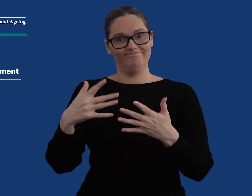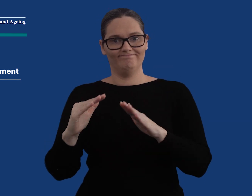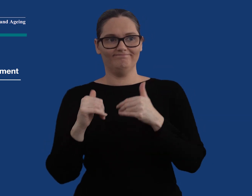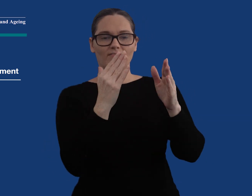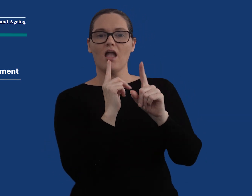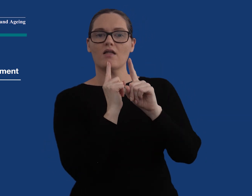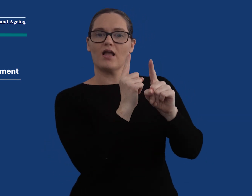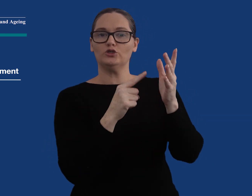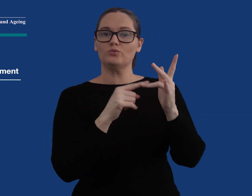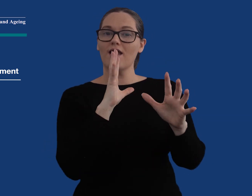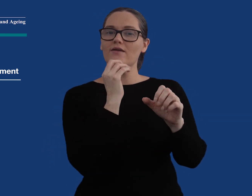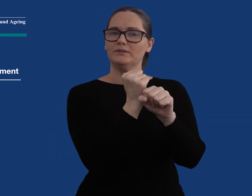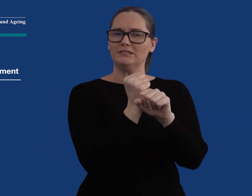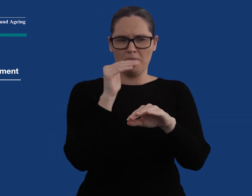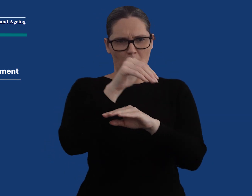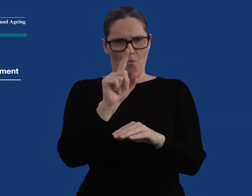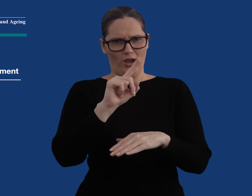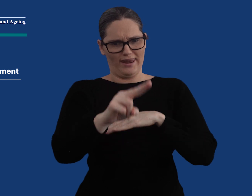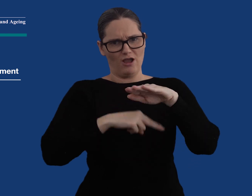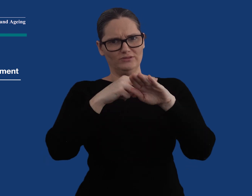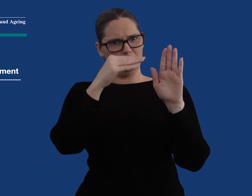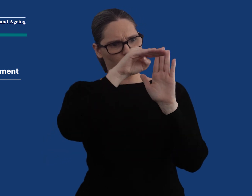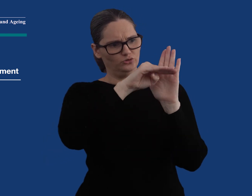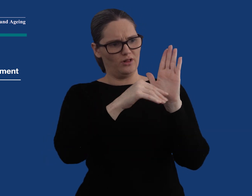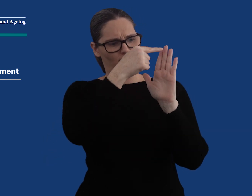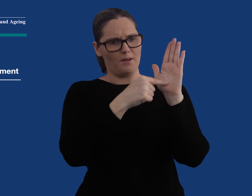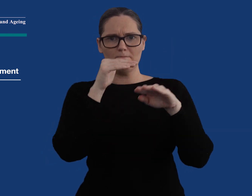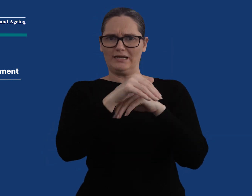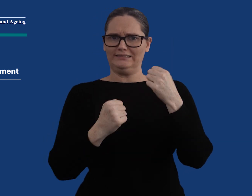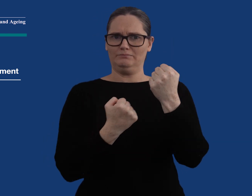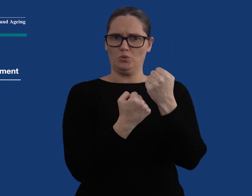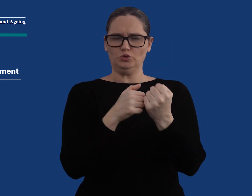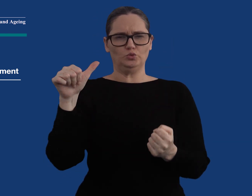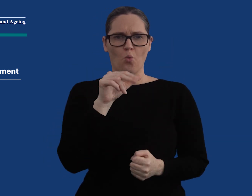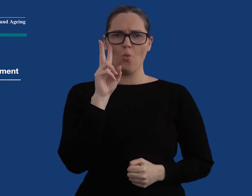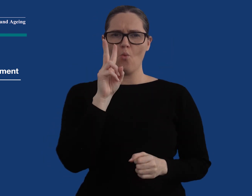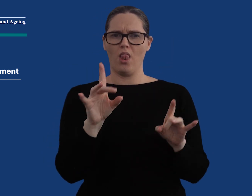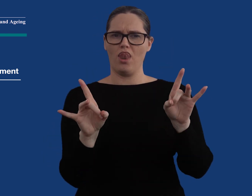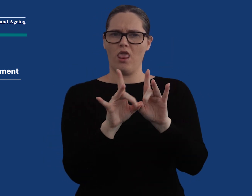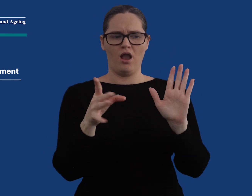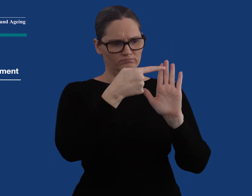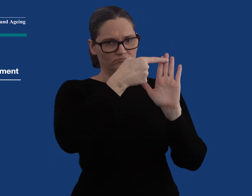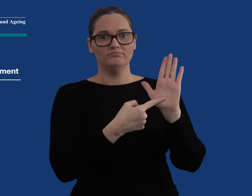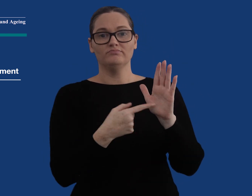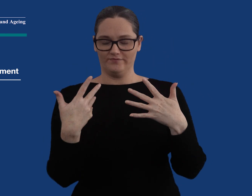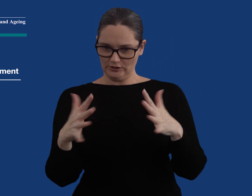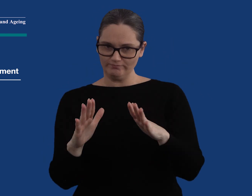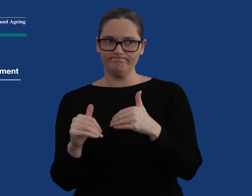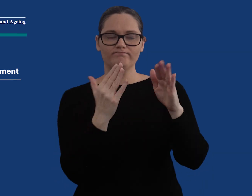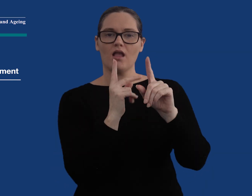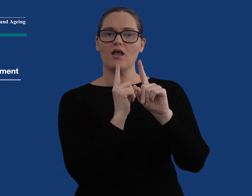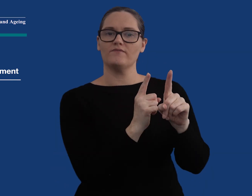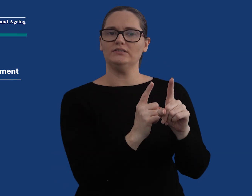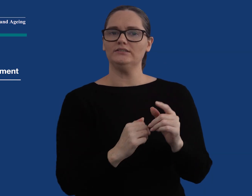with advice to governments on what a national model of supports should look like.